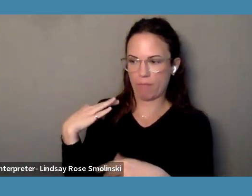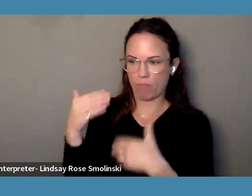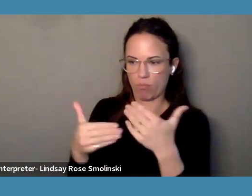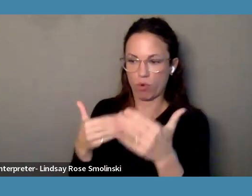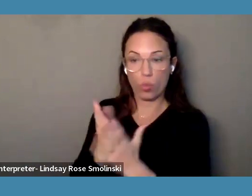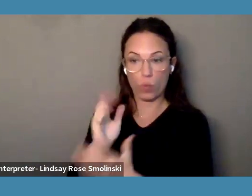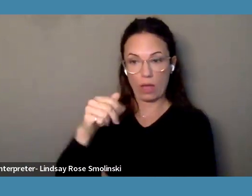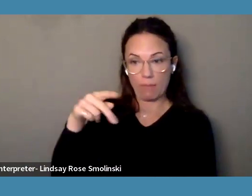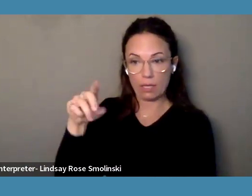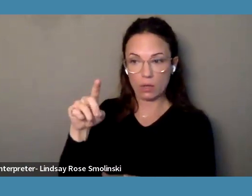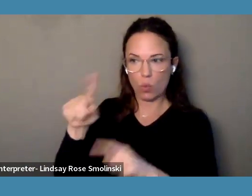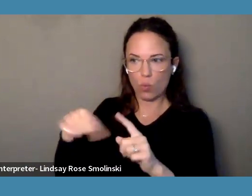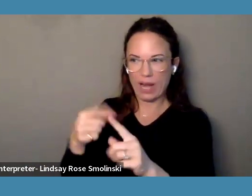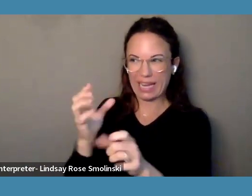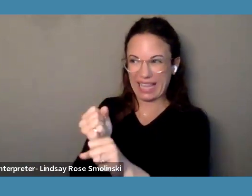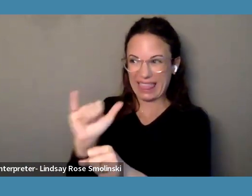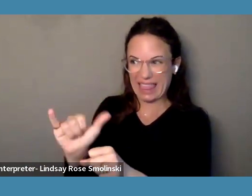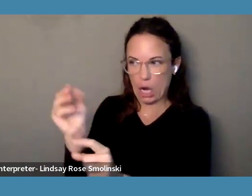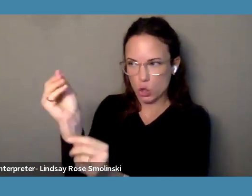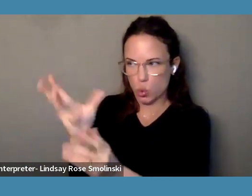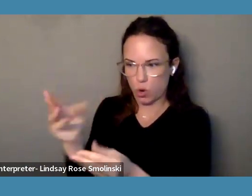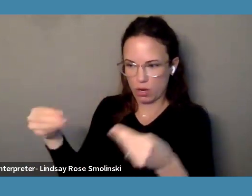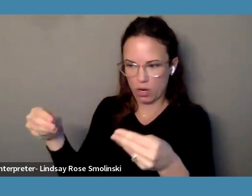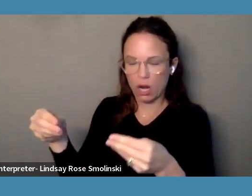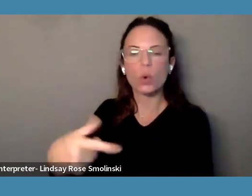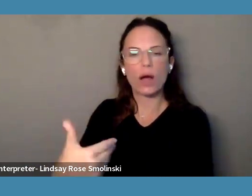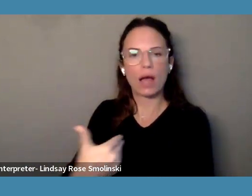once you get a notice, you do have fair hearing rights.